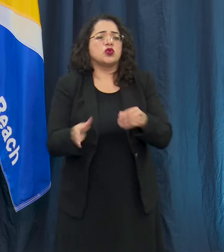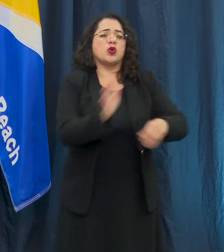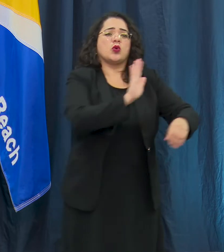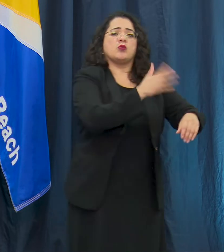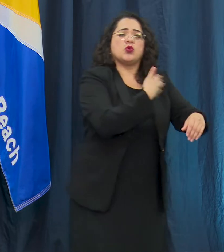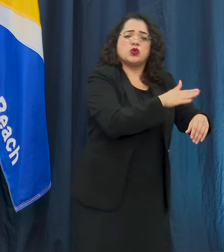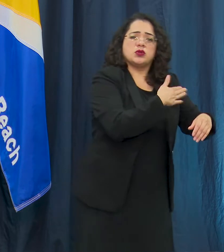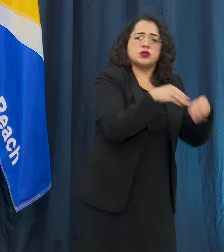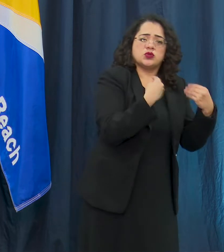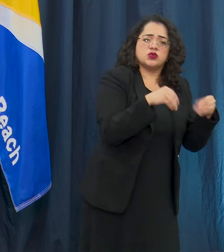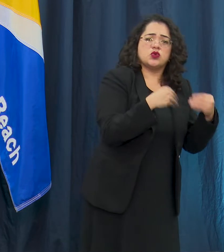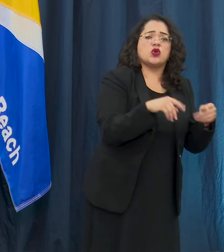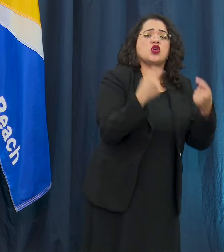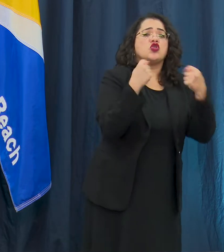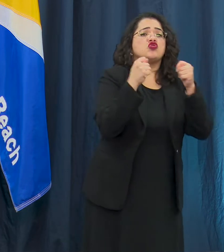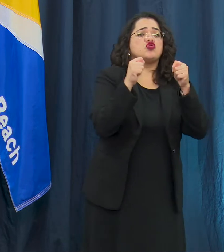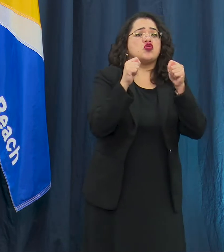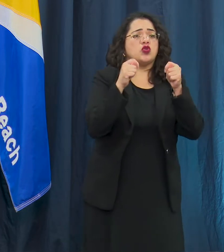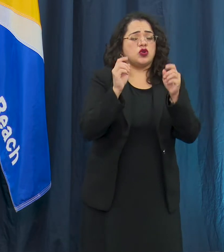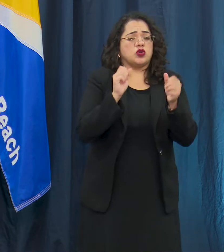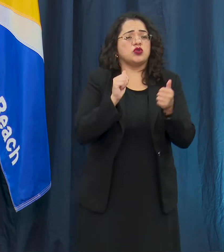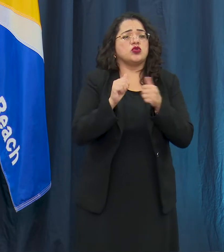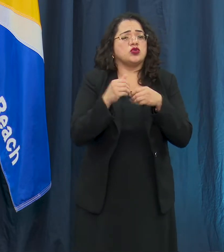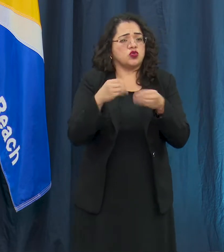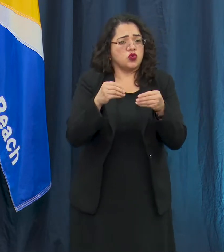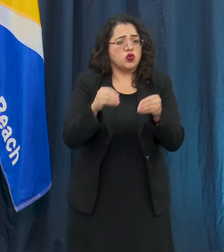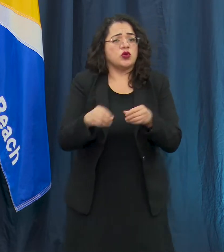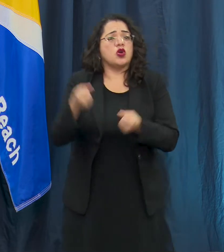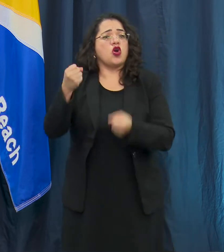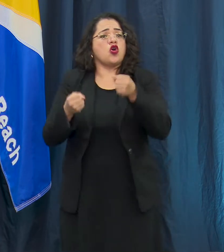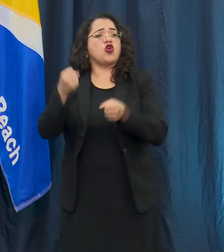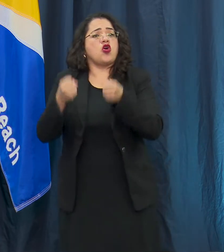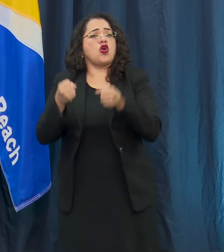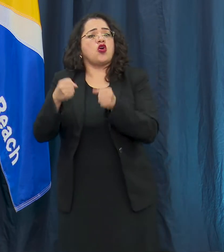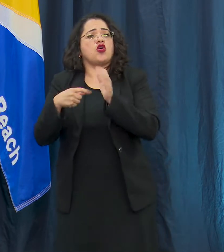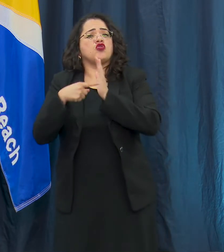car dealerships - the car showrooms within car dealerships. All of those types of